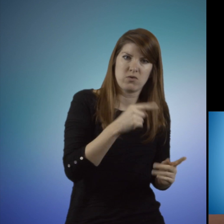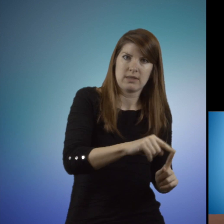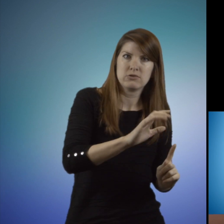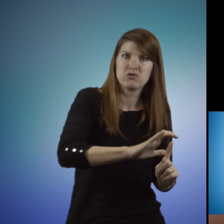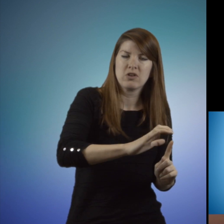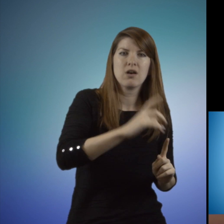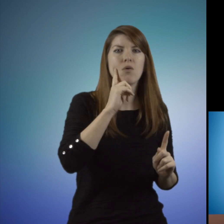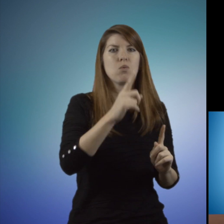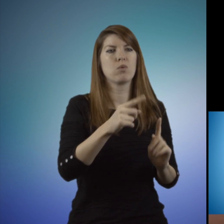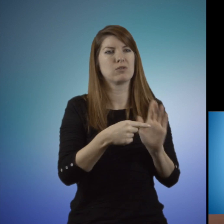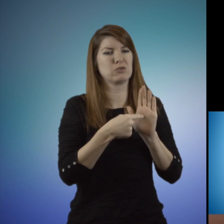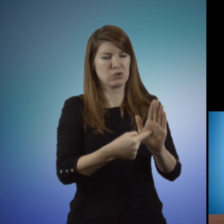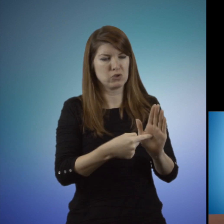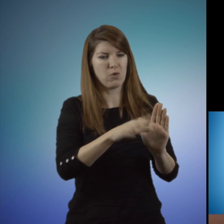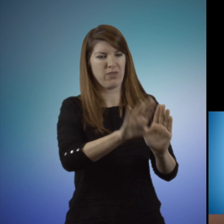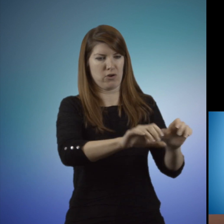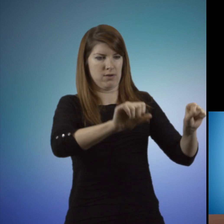to do, not how they access information.